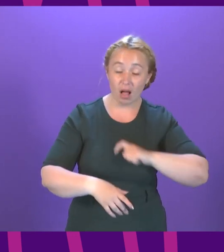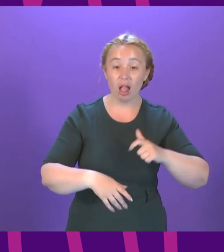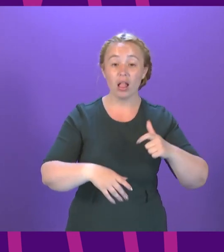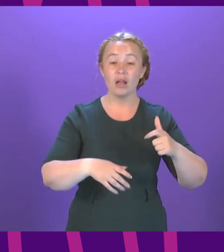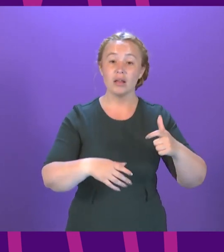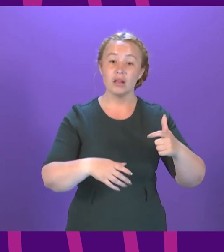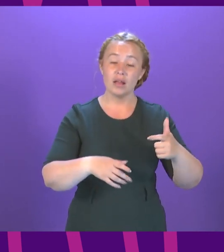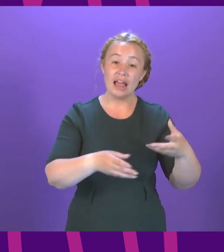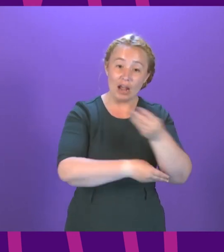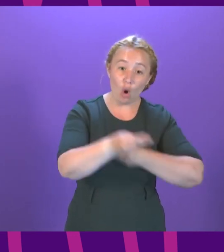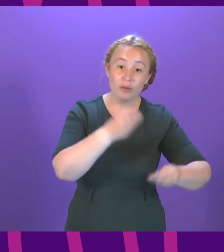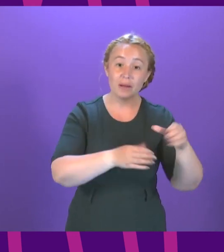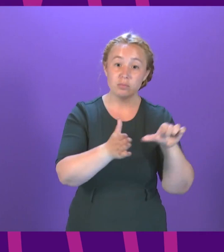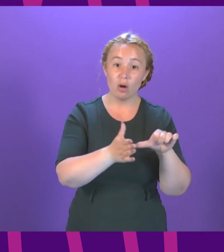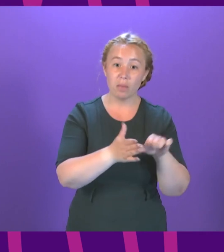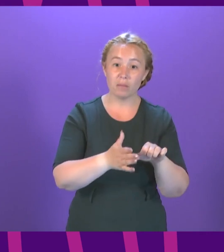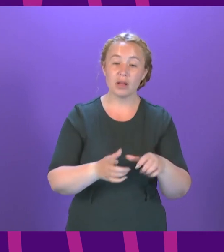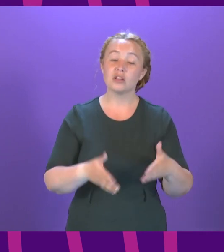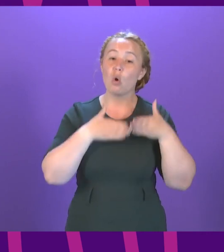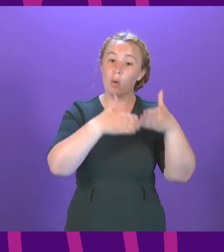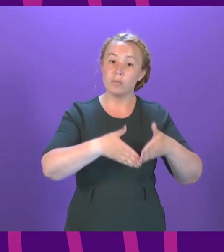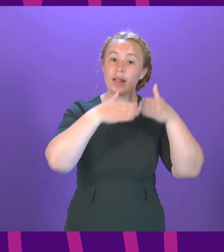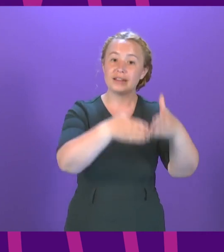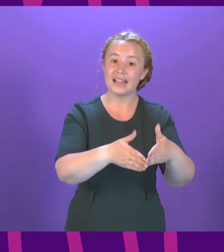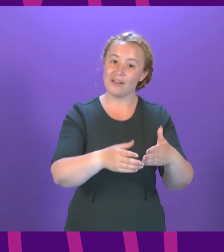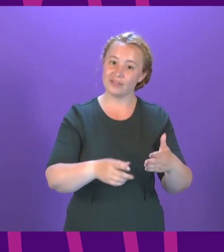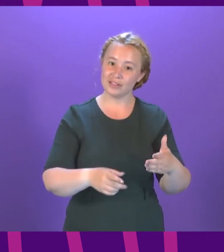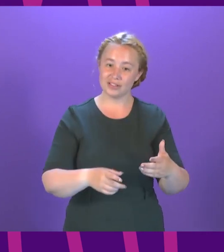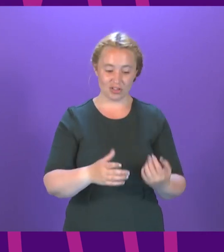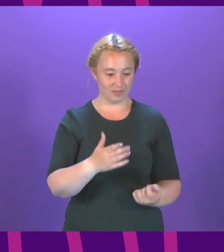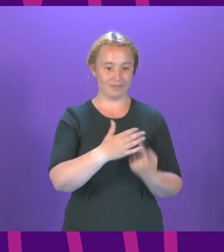spaces and turn-up-and-go places on ferries, but I have yet to find anyone who has been able to